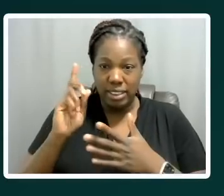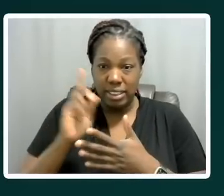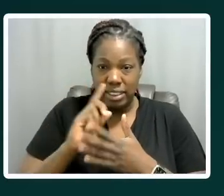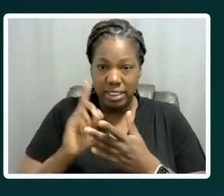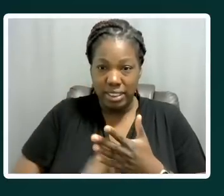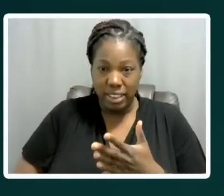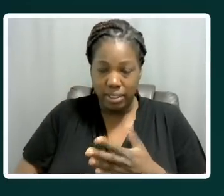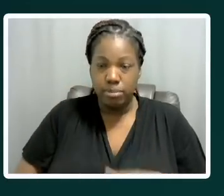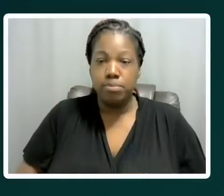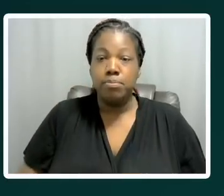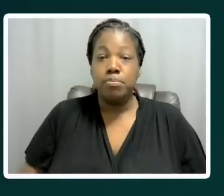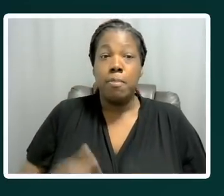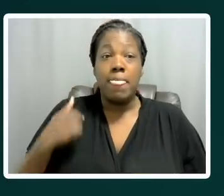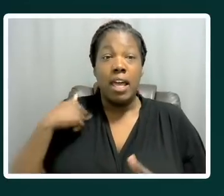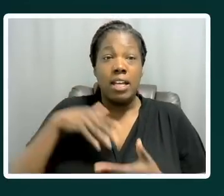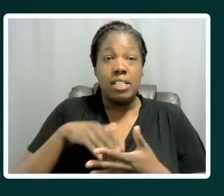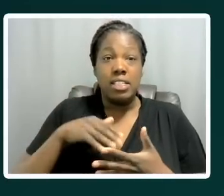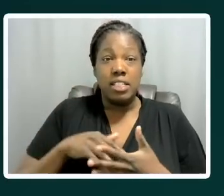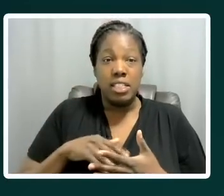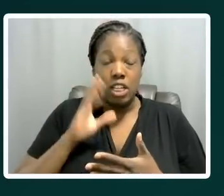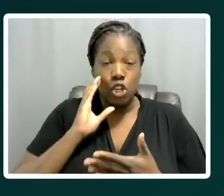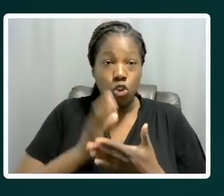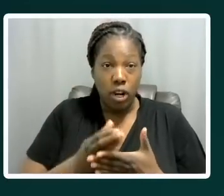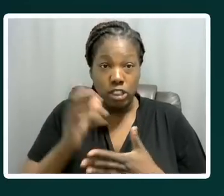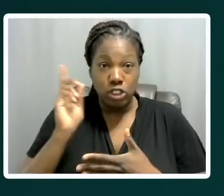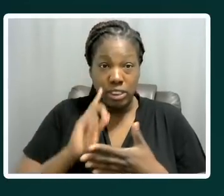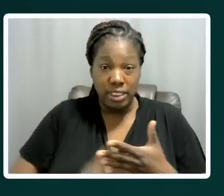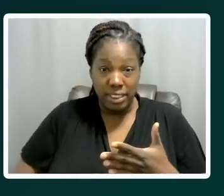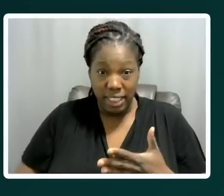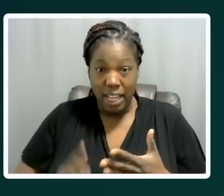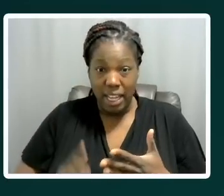I studied graphic design in college and brought all my interests together as I began working at